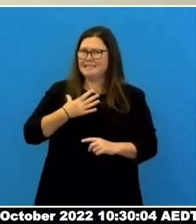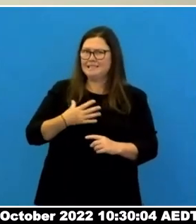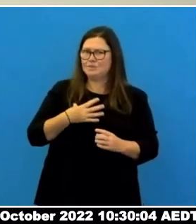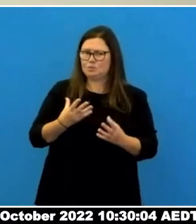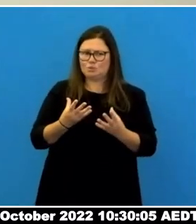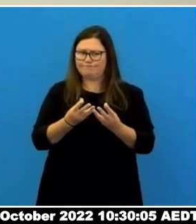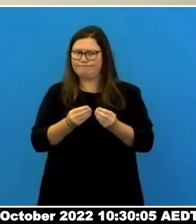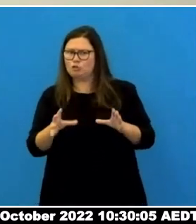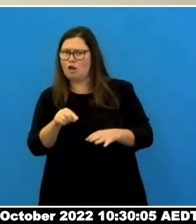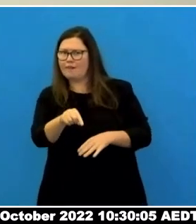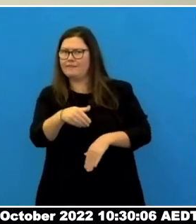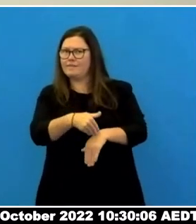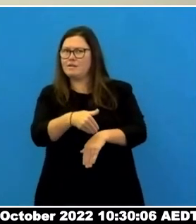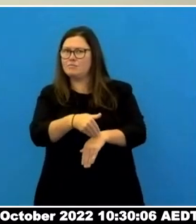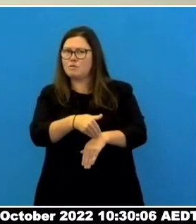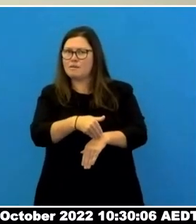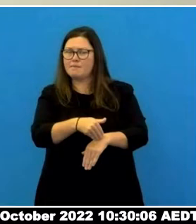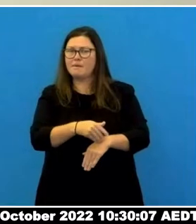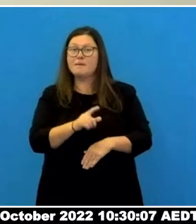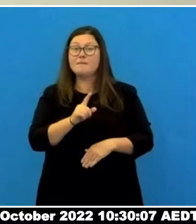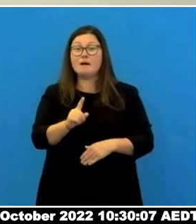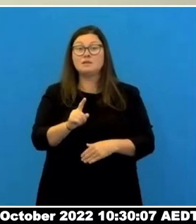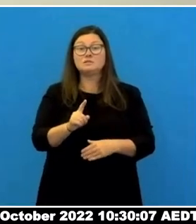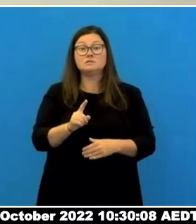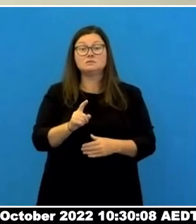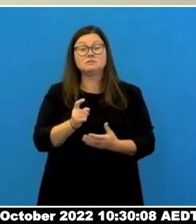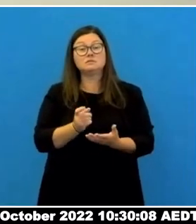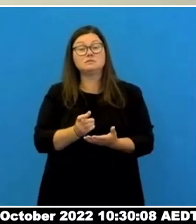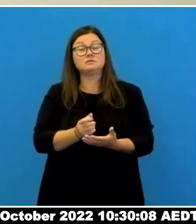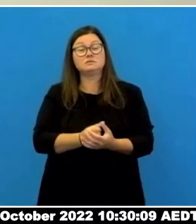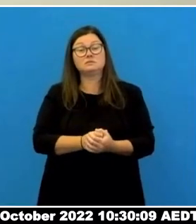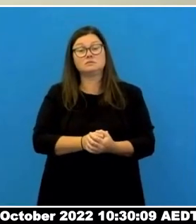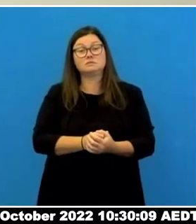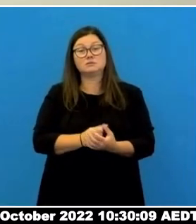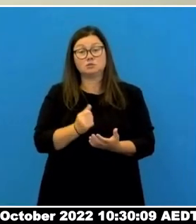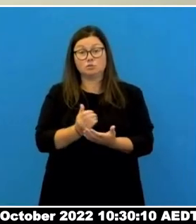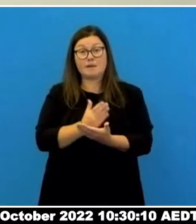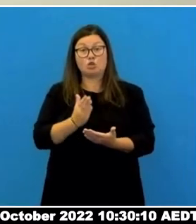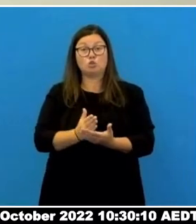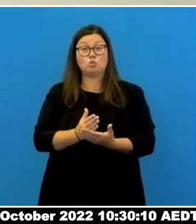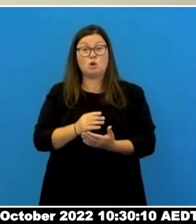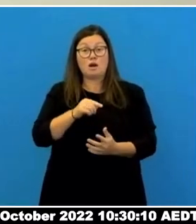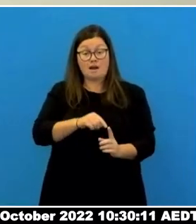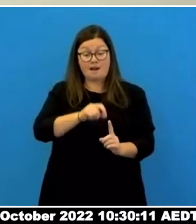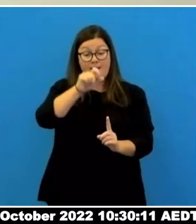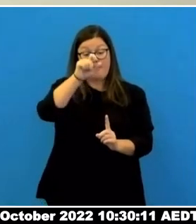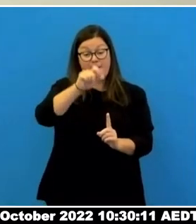the better approach in ensuring that people with disability from the CaLD community are better cared for and protected